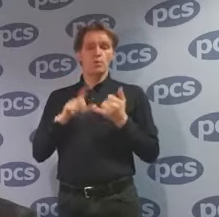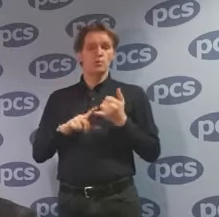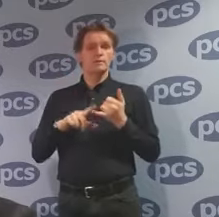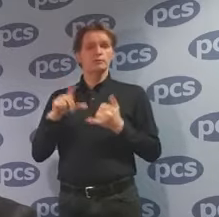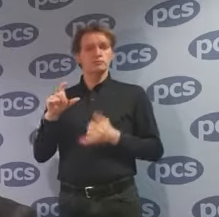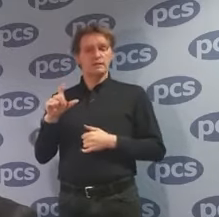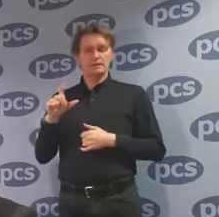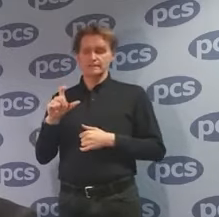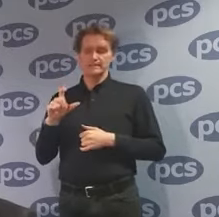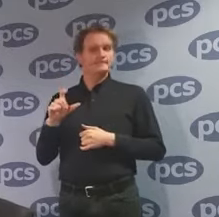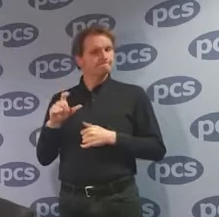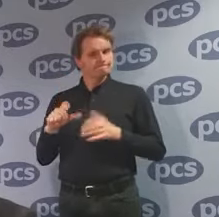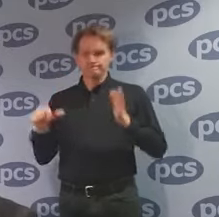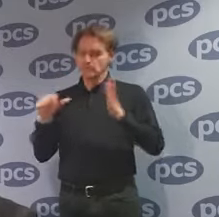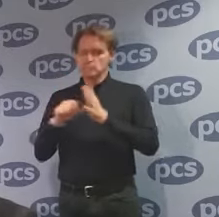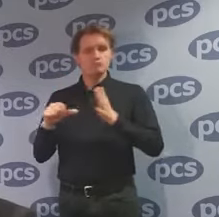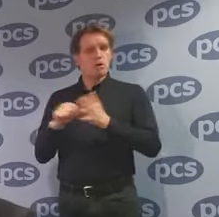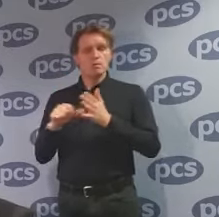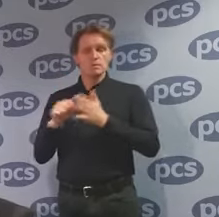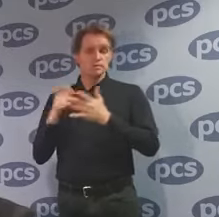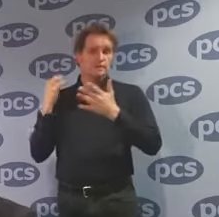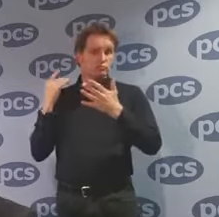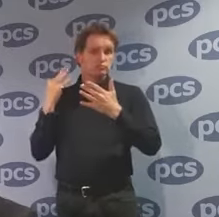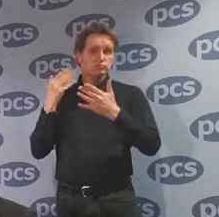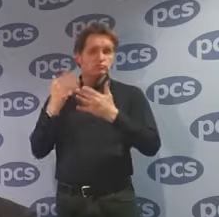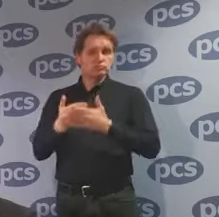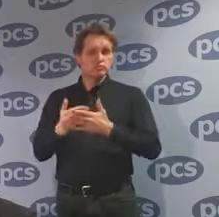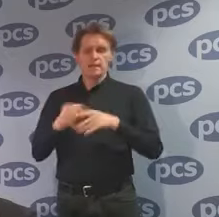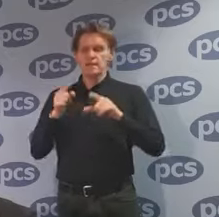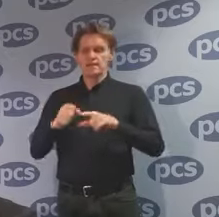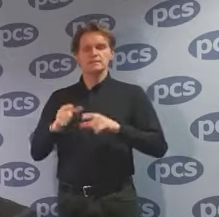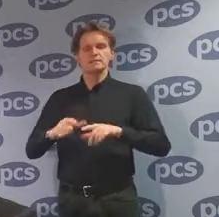we have long recognized the fact that this rollout should be stopped so that